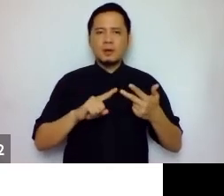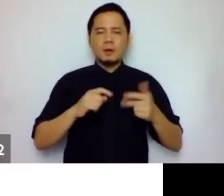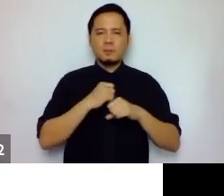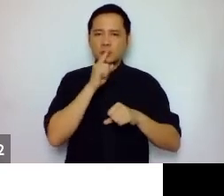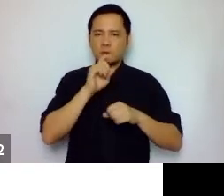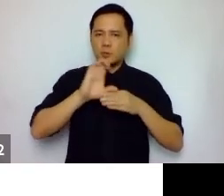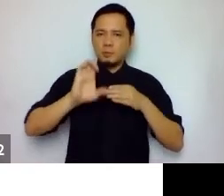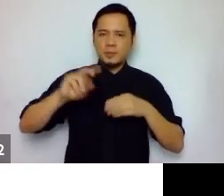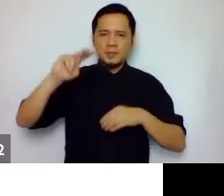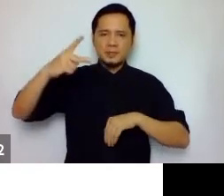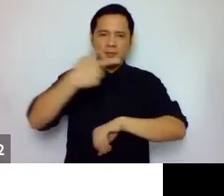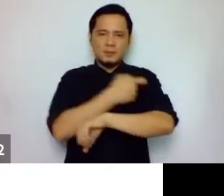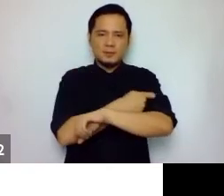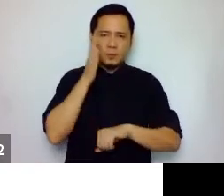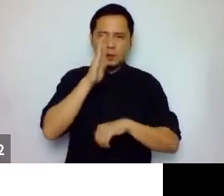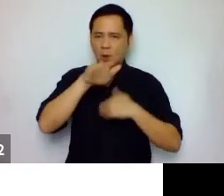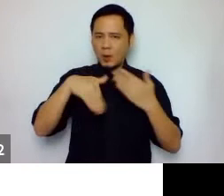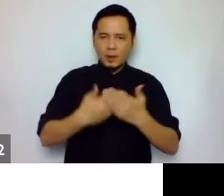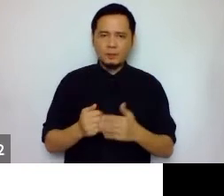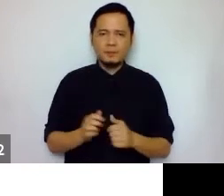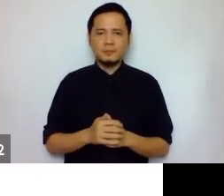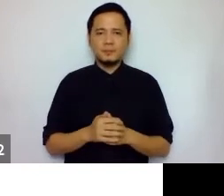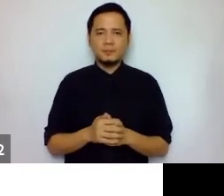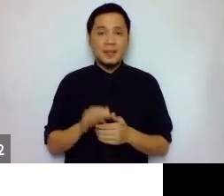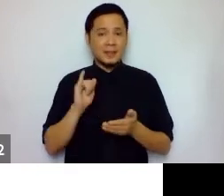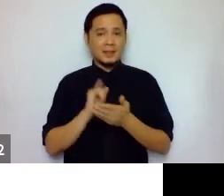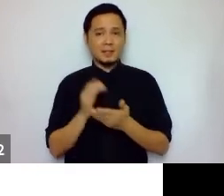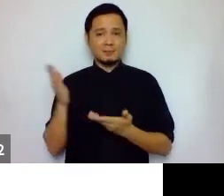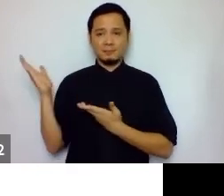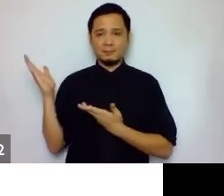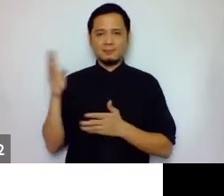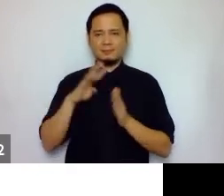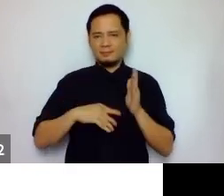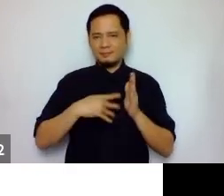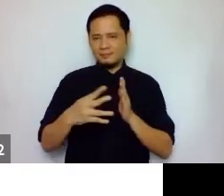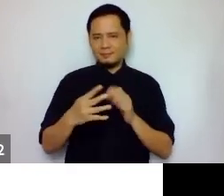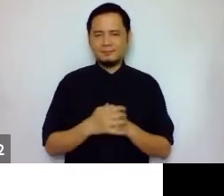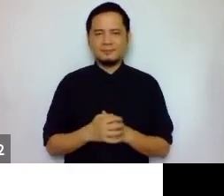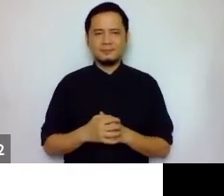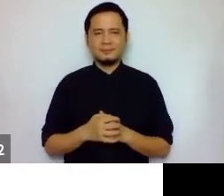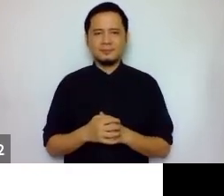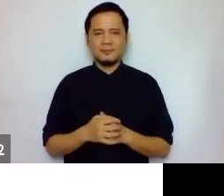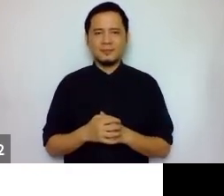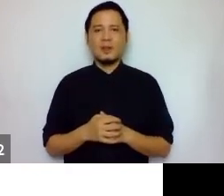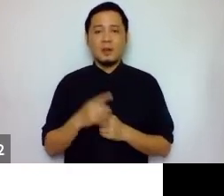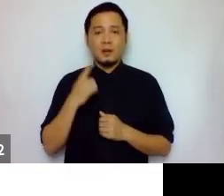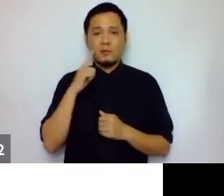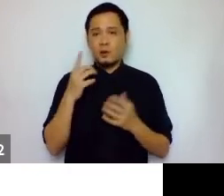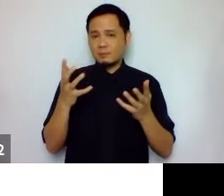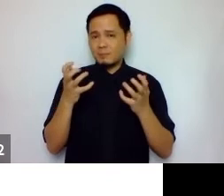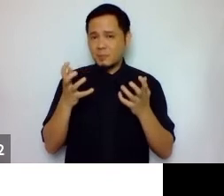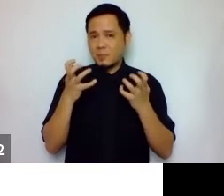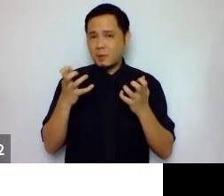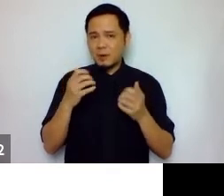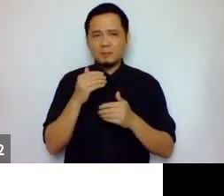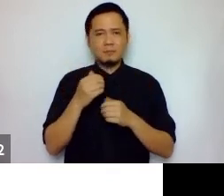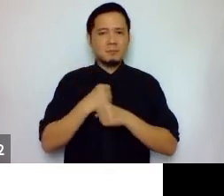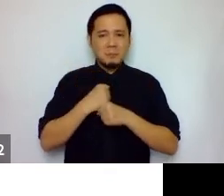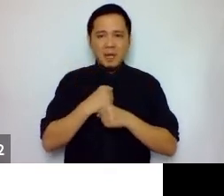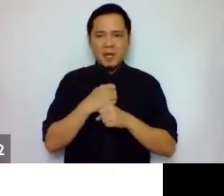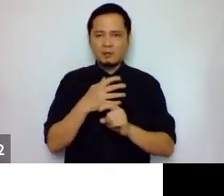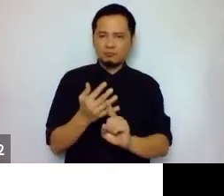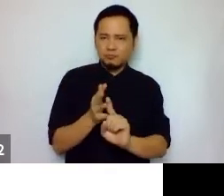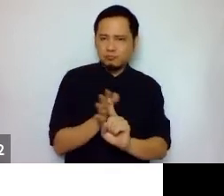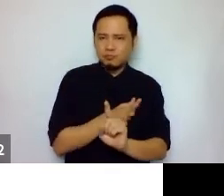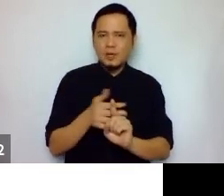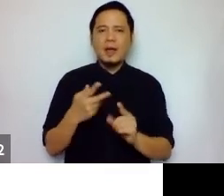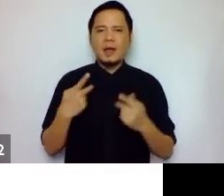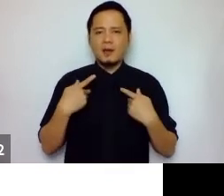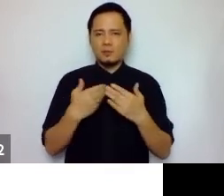So that’s our schedule, we are here today and when it comes to the Demand Generation Phase we will have a new set of materials.